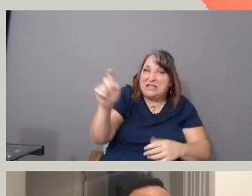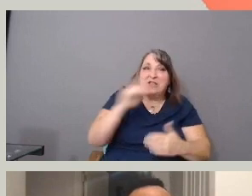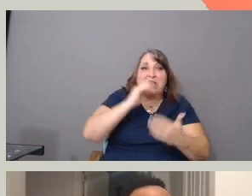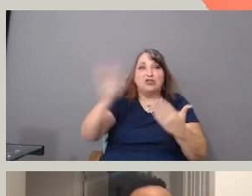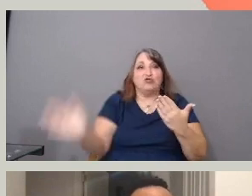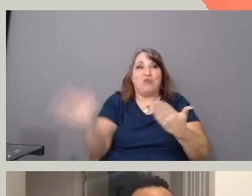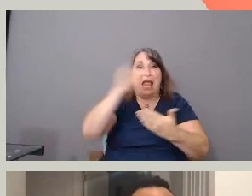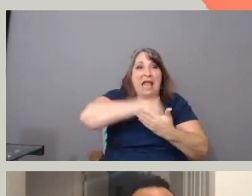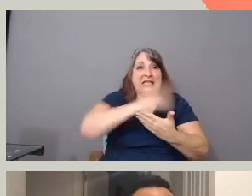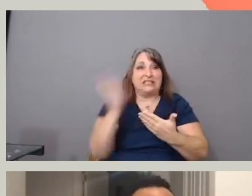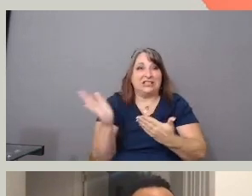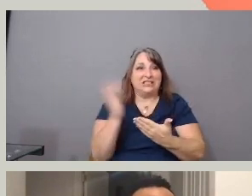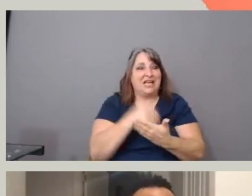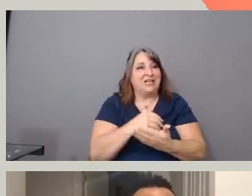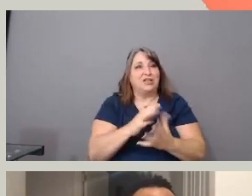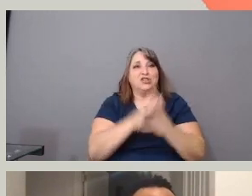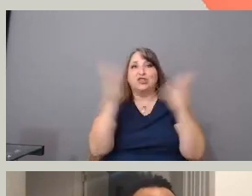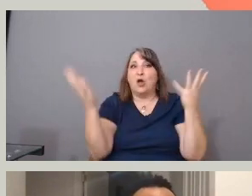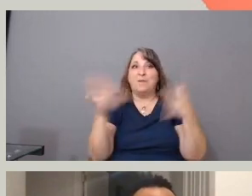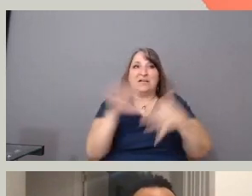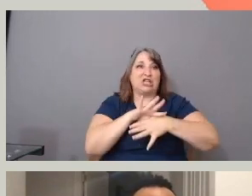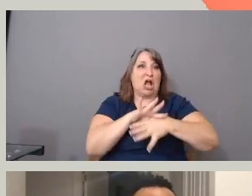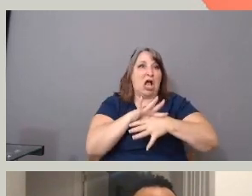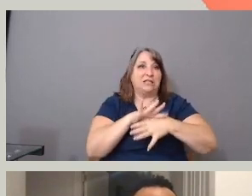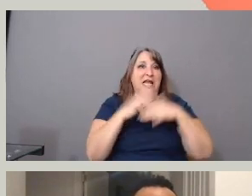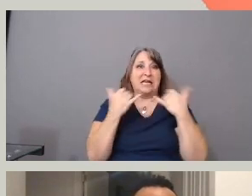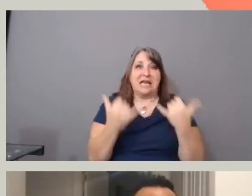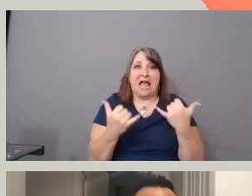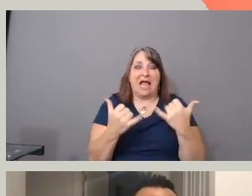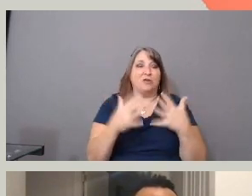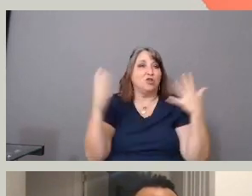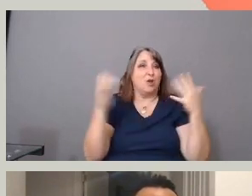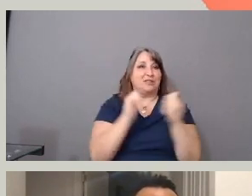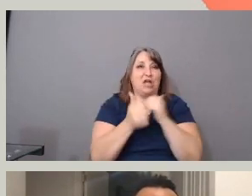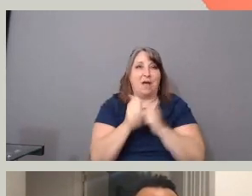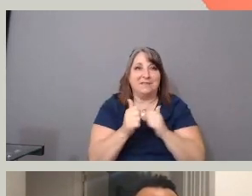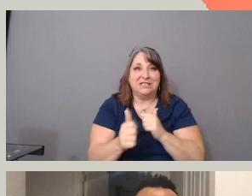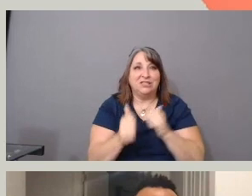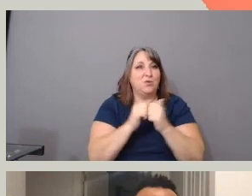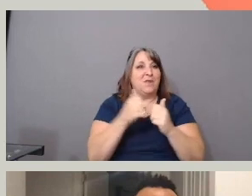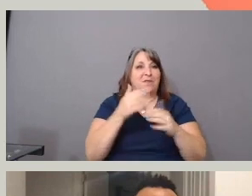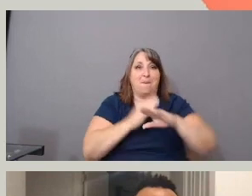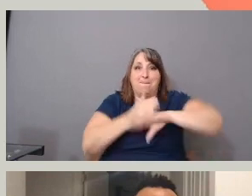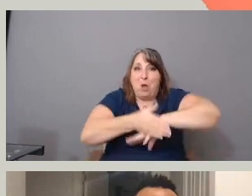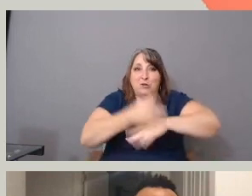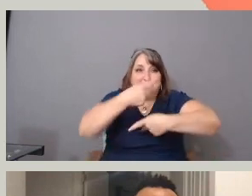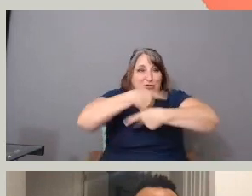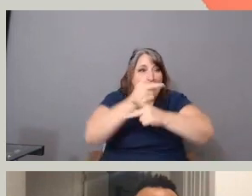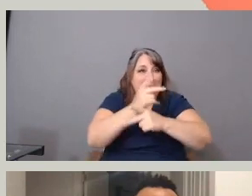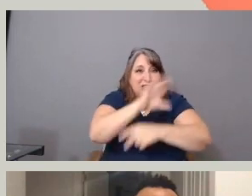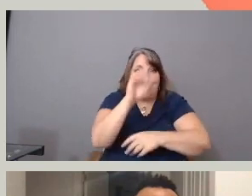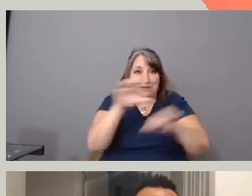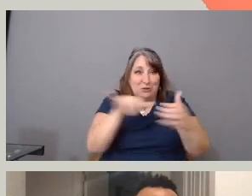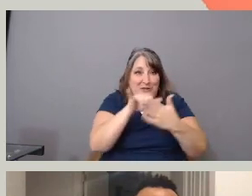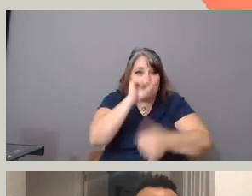And because there is so much content, and there's so much competition with the post-production companies doing this work, I hesitate